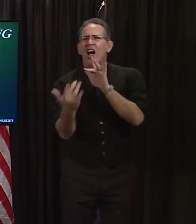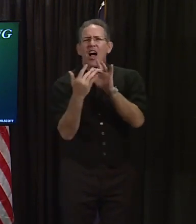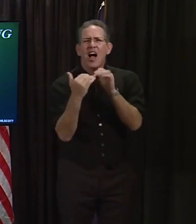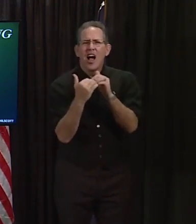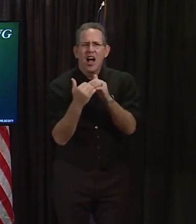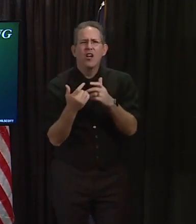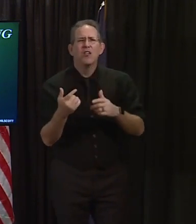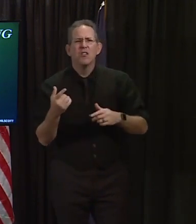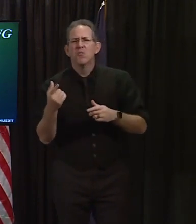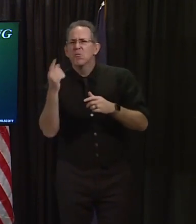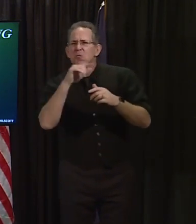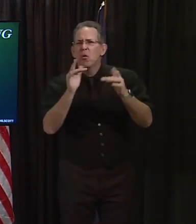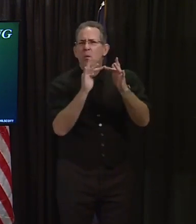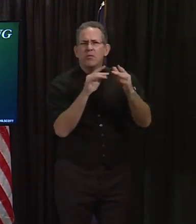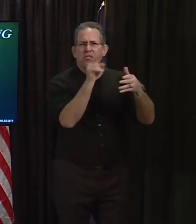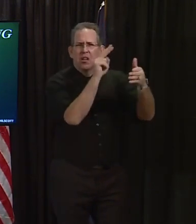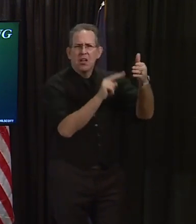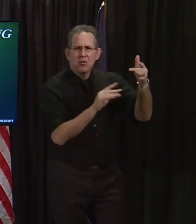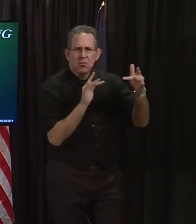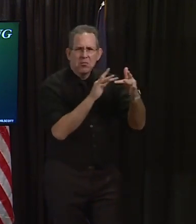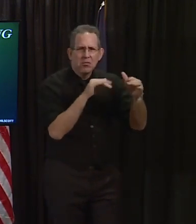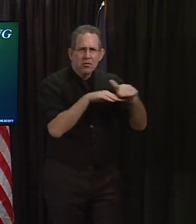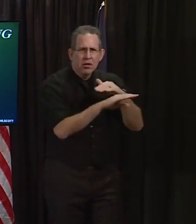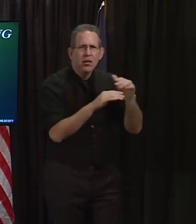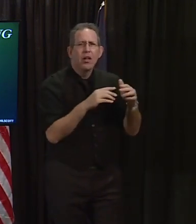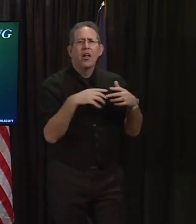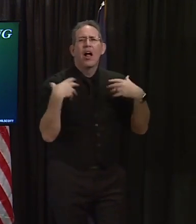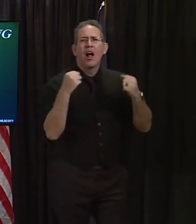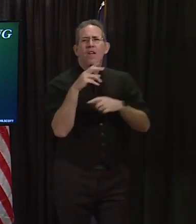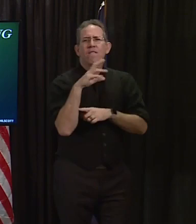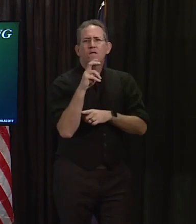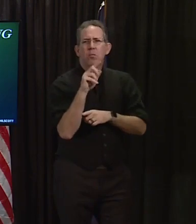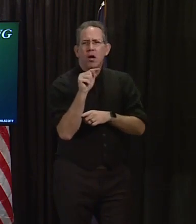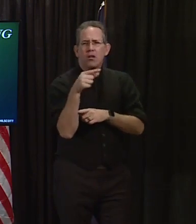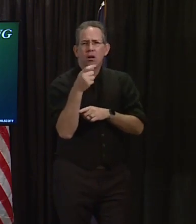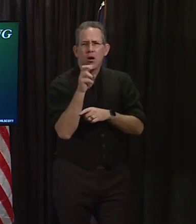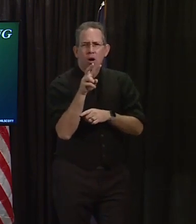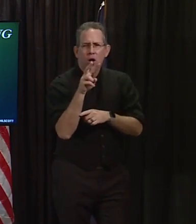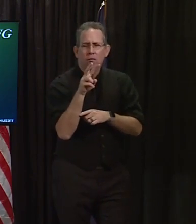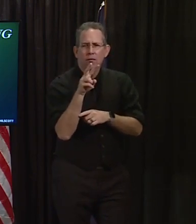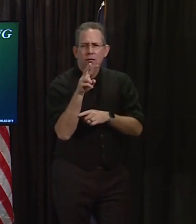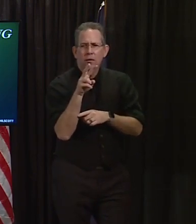health Vermont dot gov and clicking on your community. So whether you're